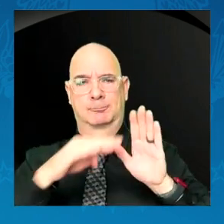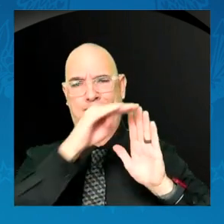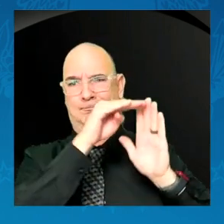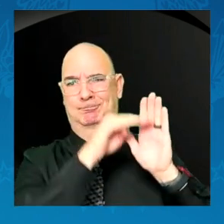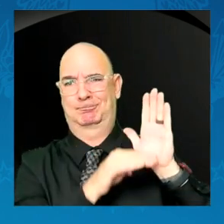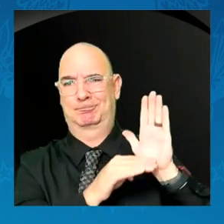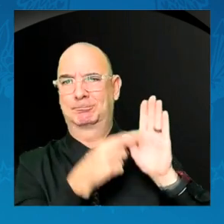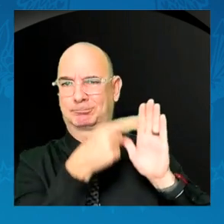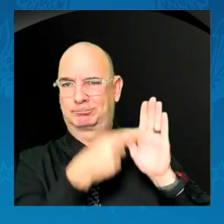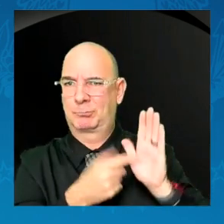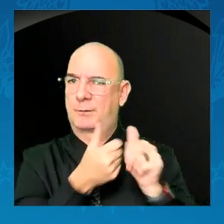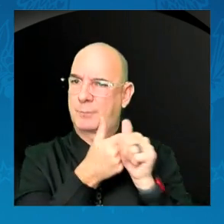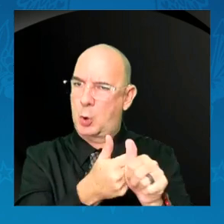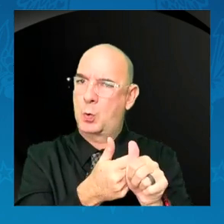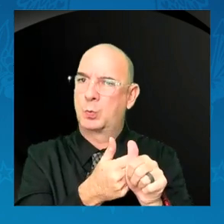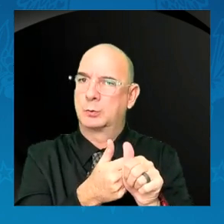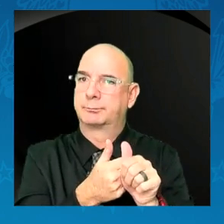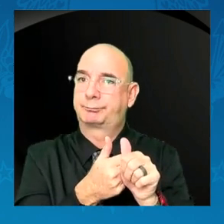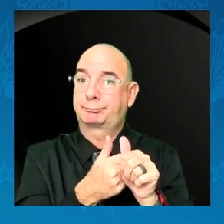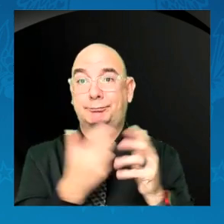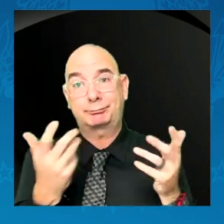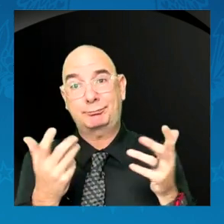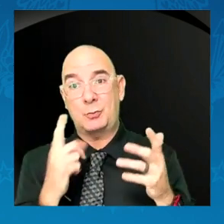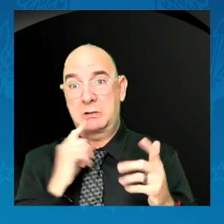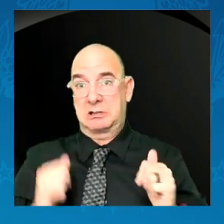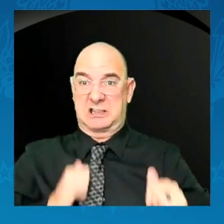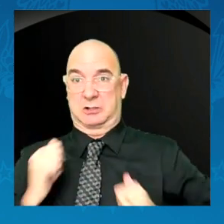extremely aggressive or adversarial ideology.